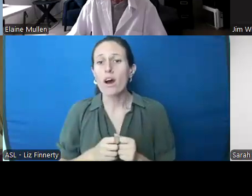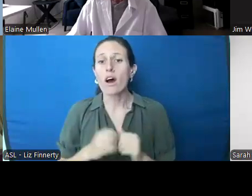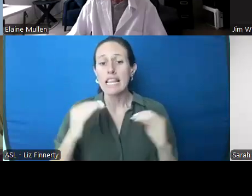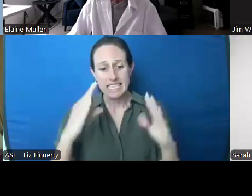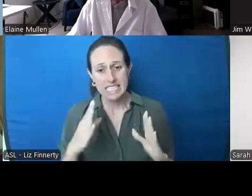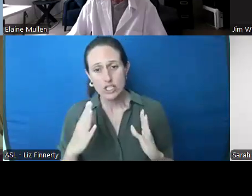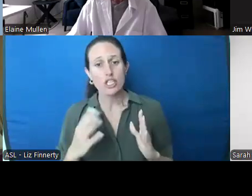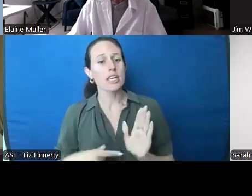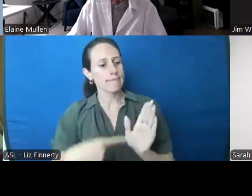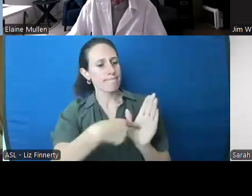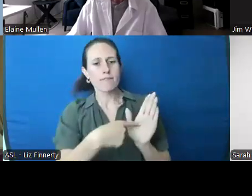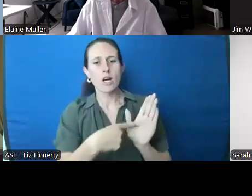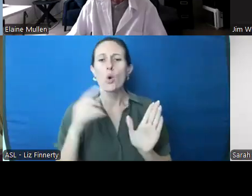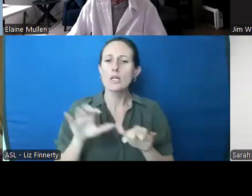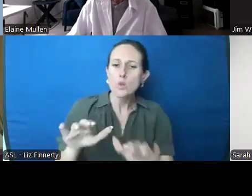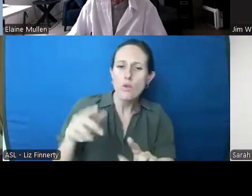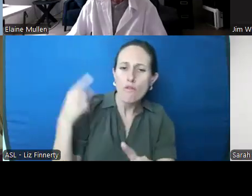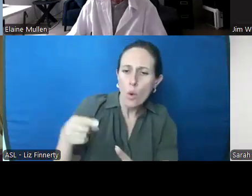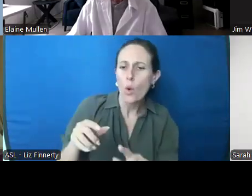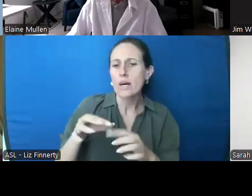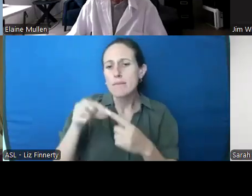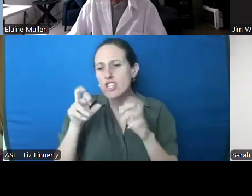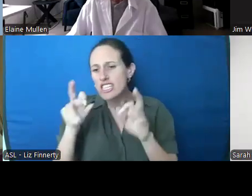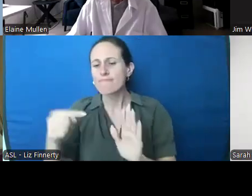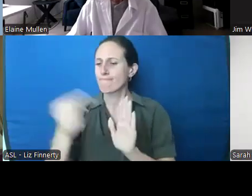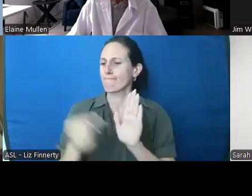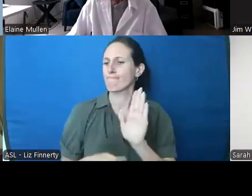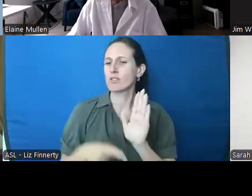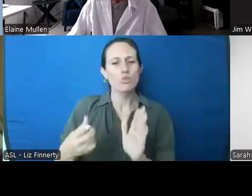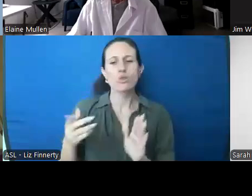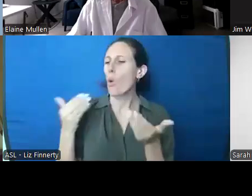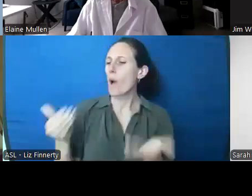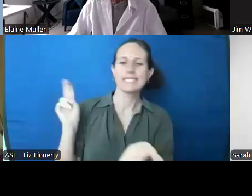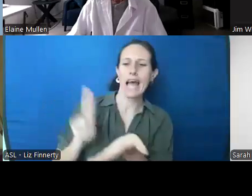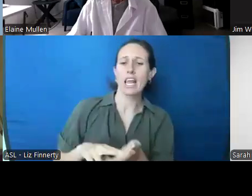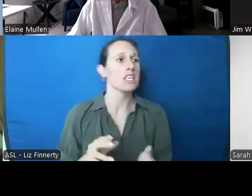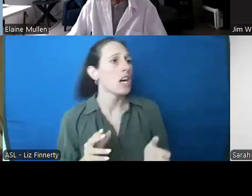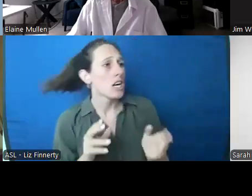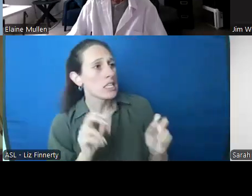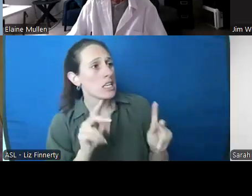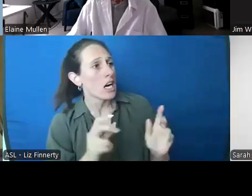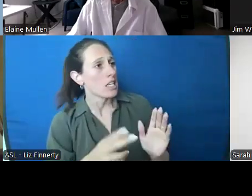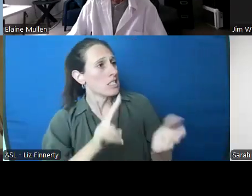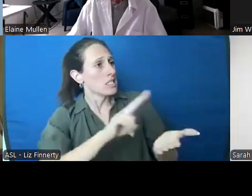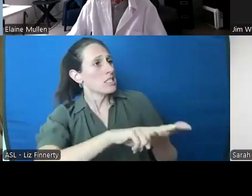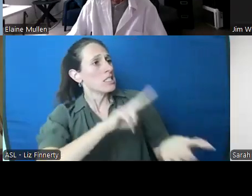teacher to sign here . Now I get involved with educating parents with an IEP,